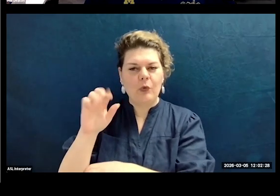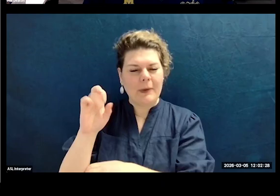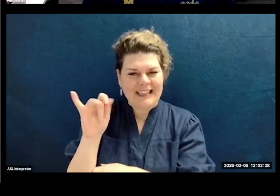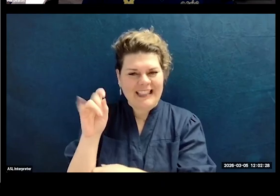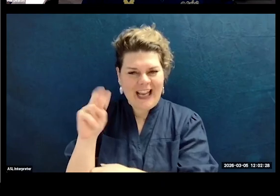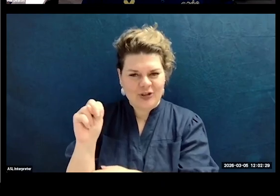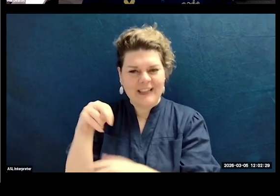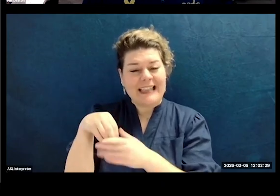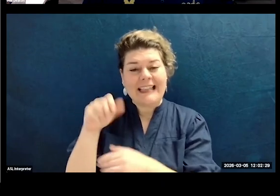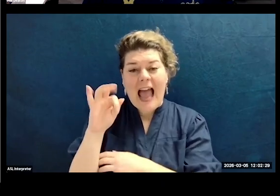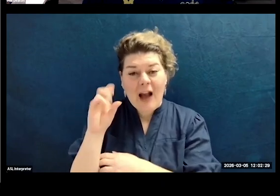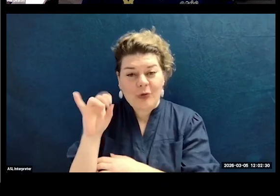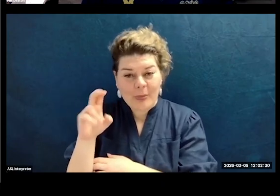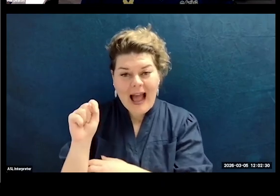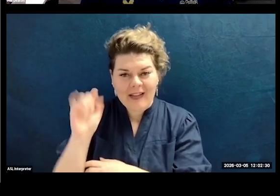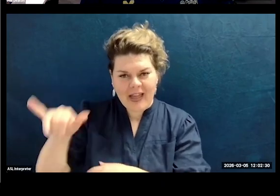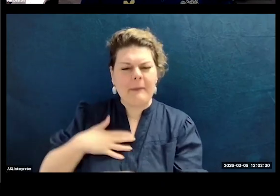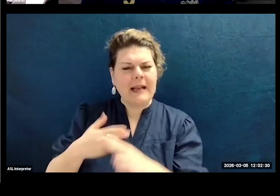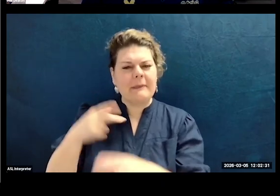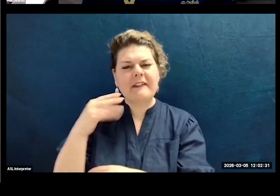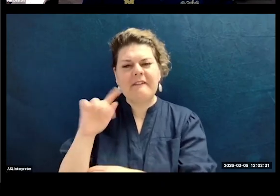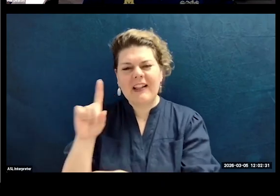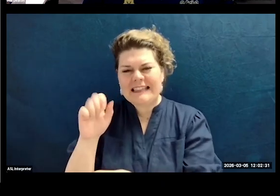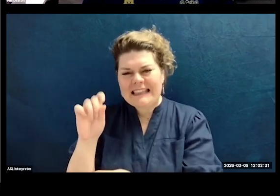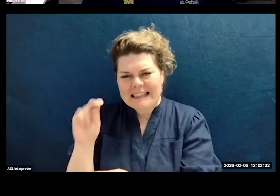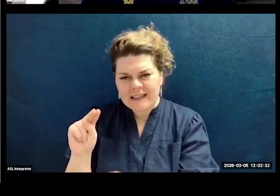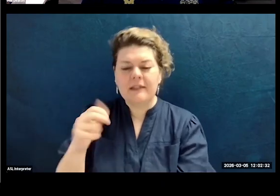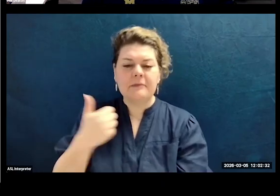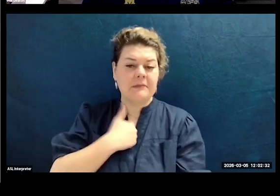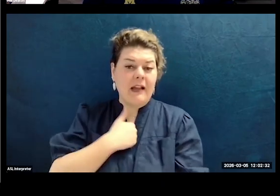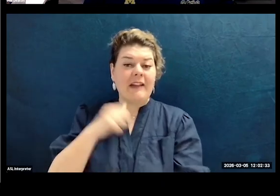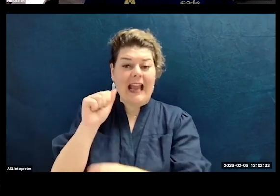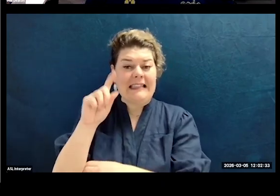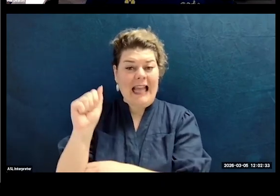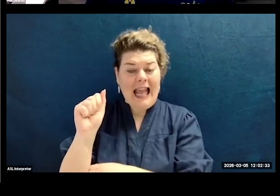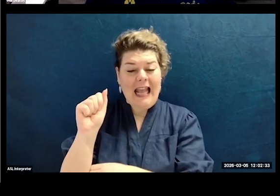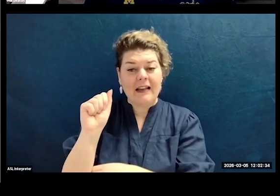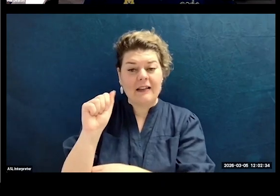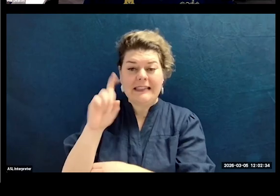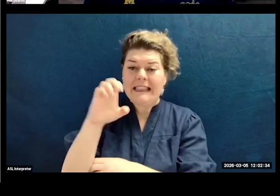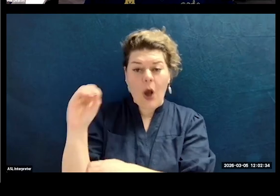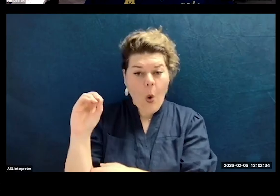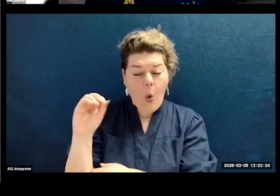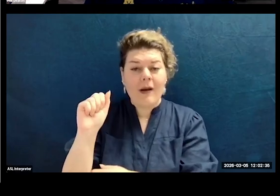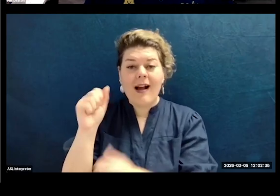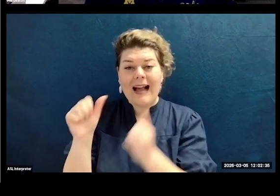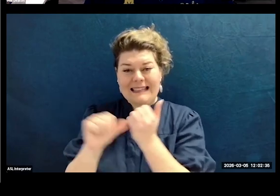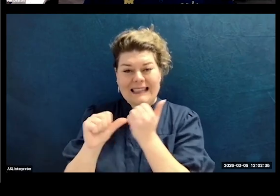My name is Phil Deaton and I'm an Assistant Director and Deputy ADA coordinator in the Disability Equity Office, which is a part of the Equity, Civil Rights,